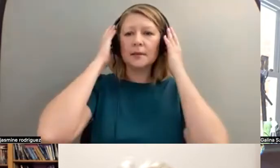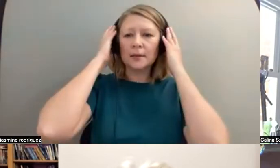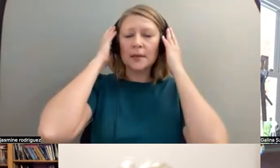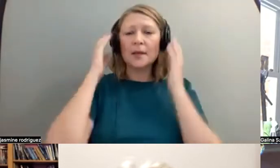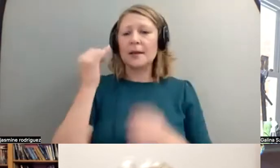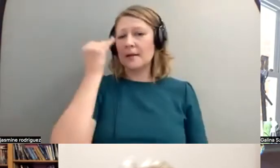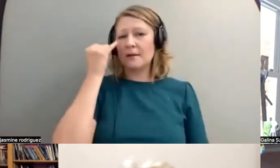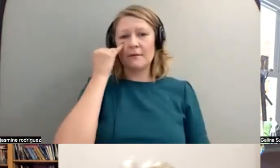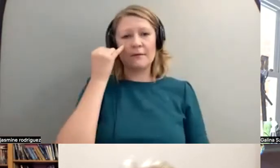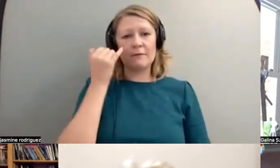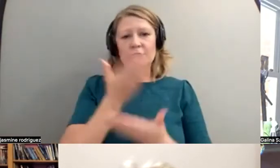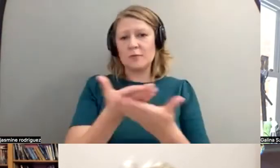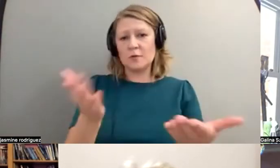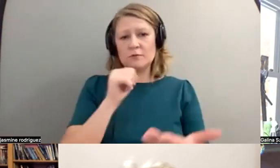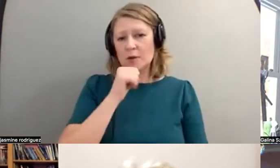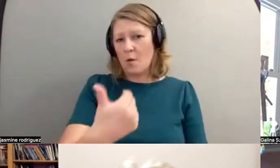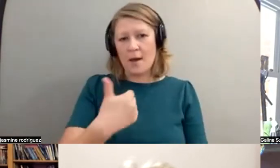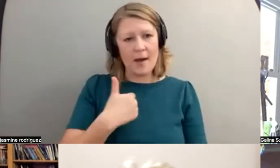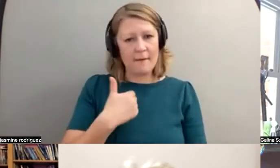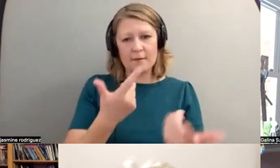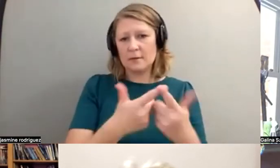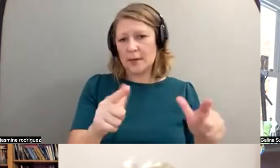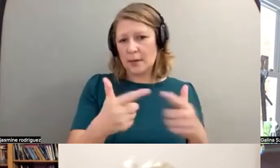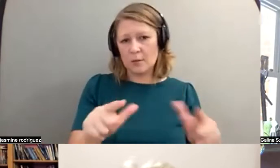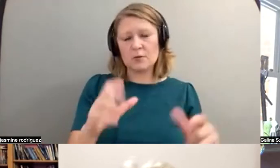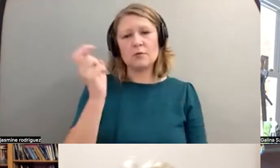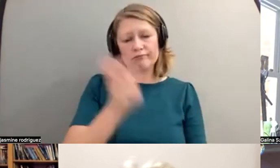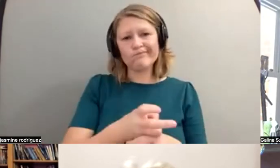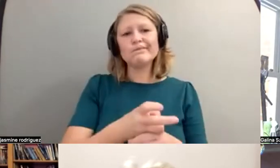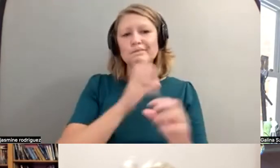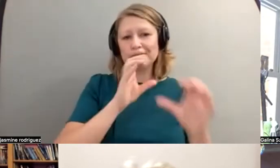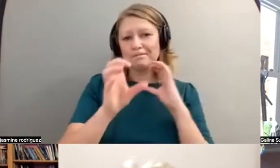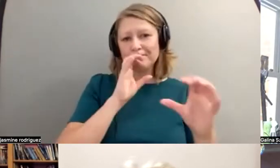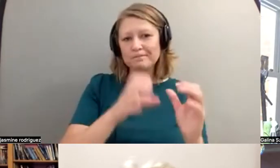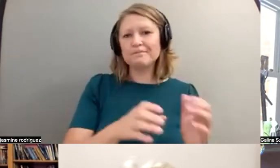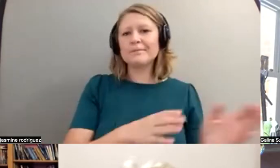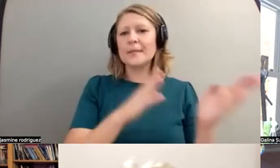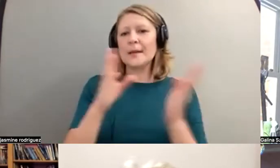it's hard to communicate. And then when I learn a little bit English,